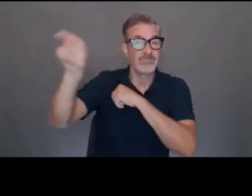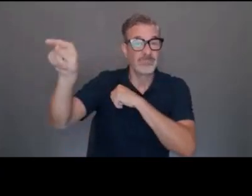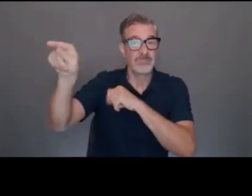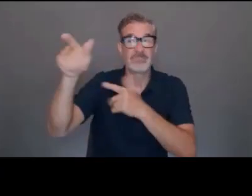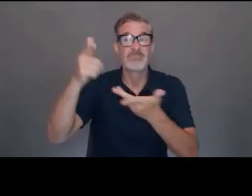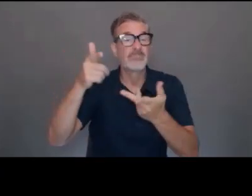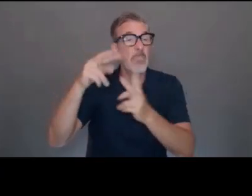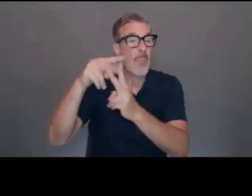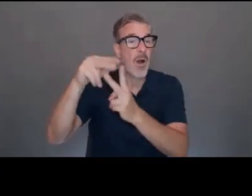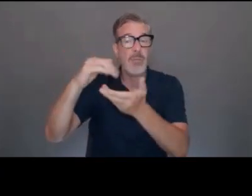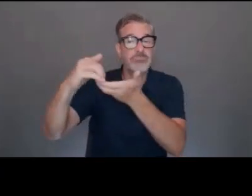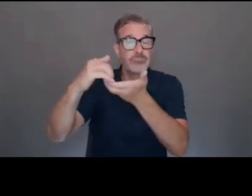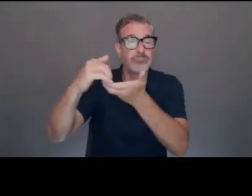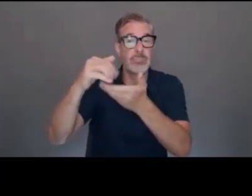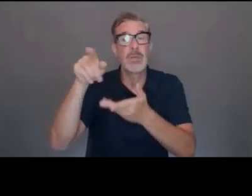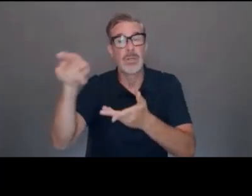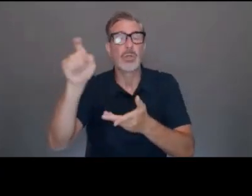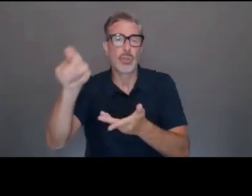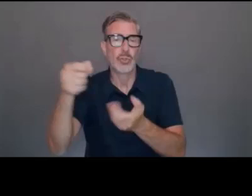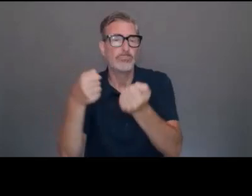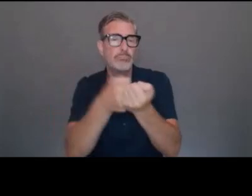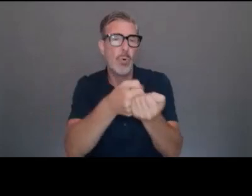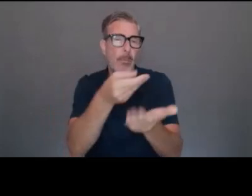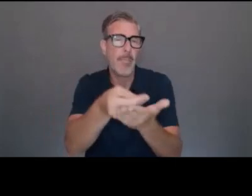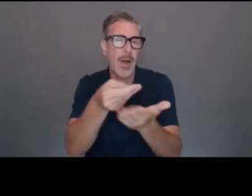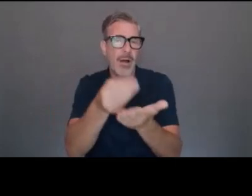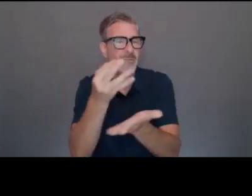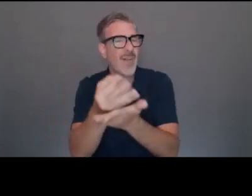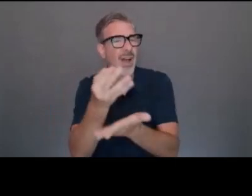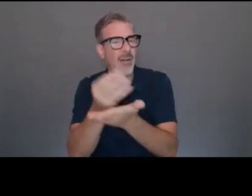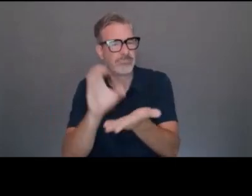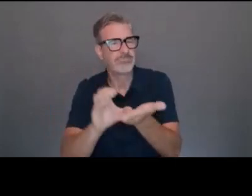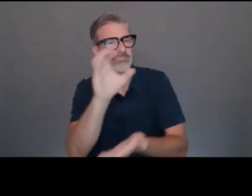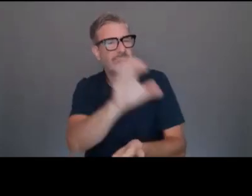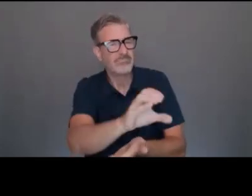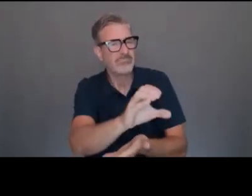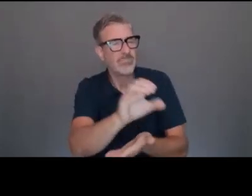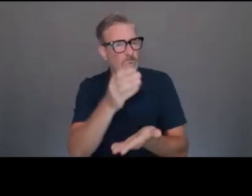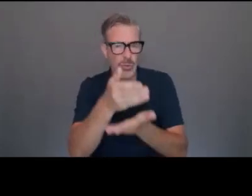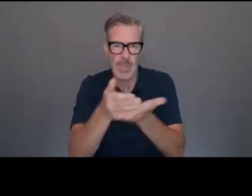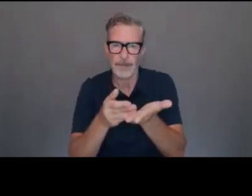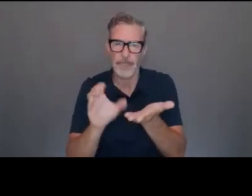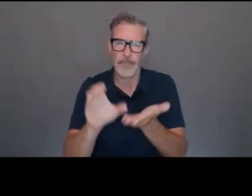contributing financially, your events can still be offered free to the public.